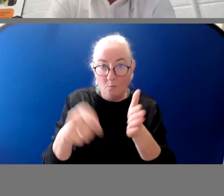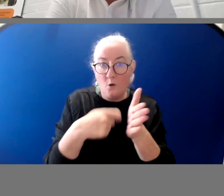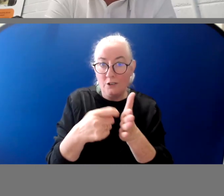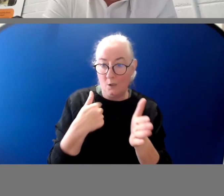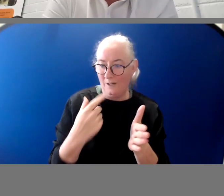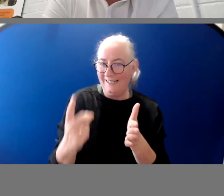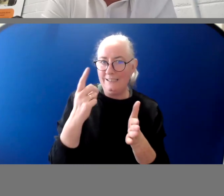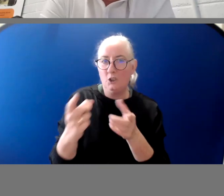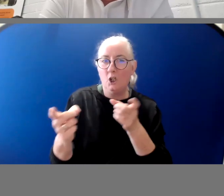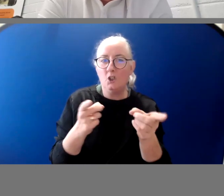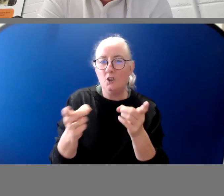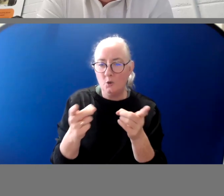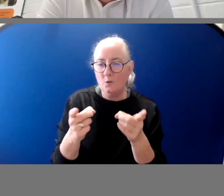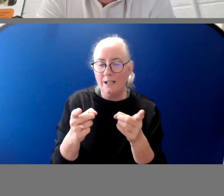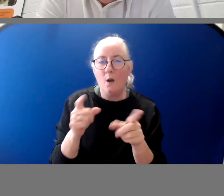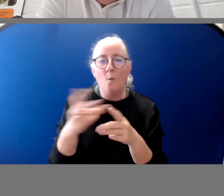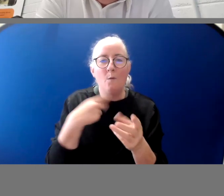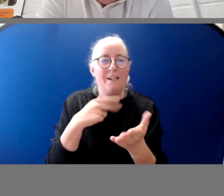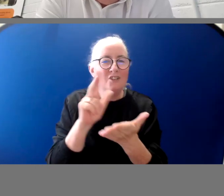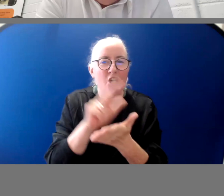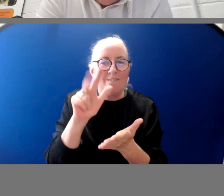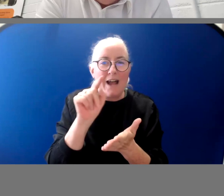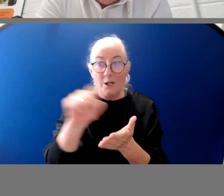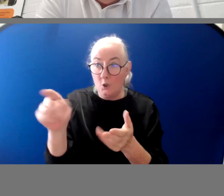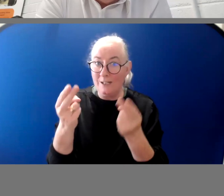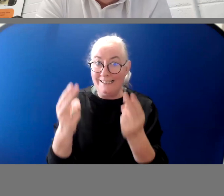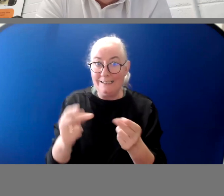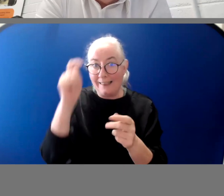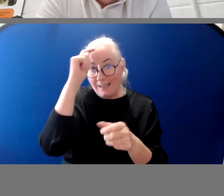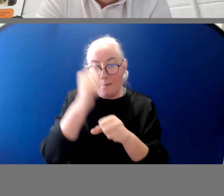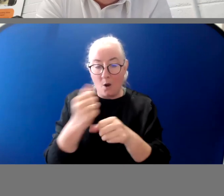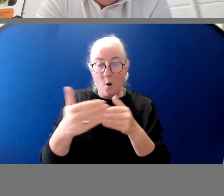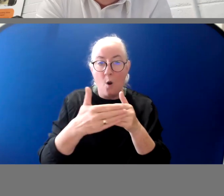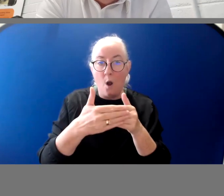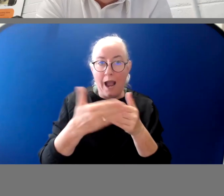role as ancillary certifier you needed to factor in the opening forces of the doors so 30 Newtons